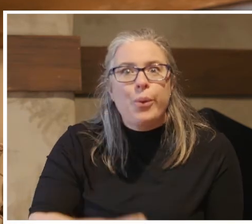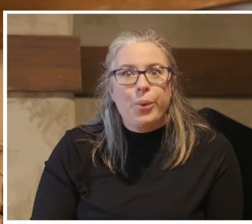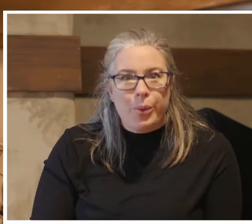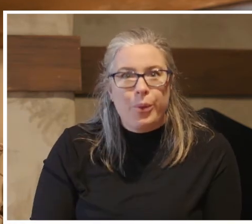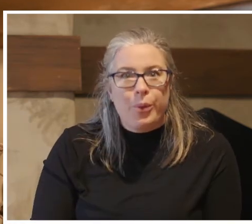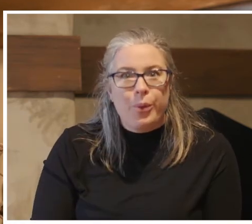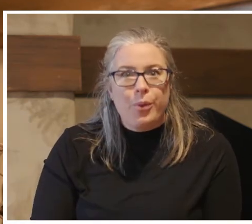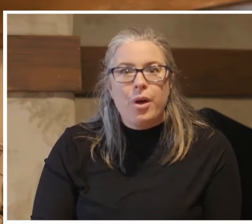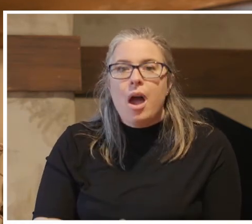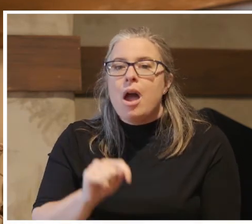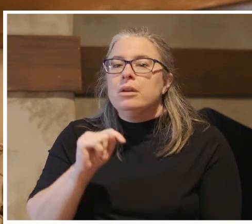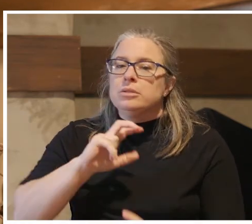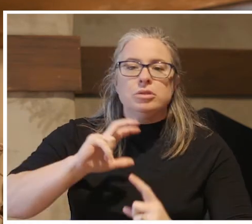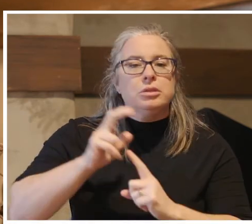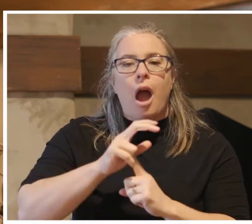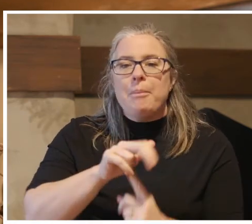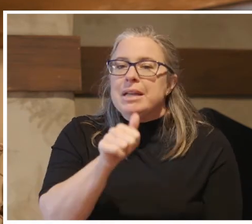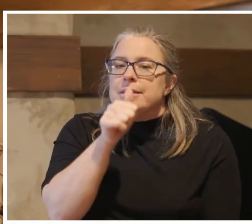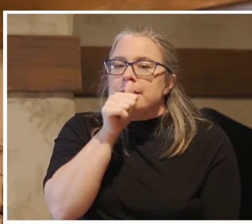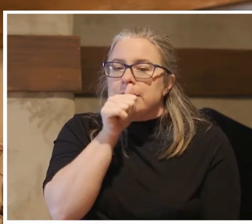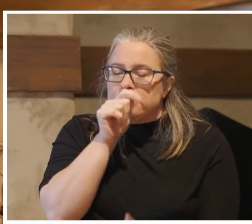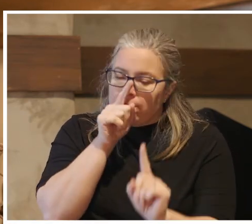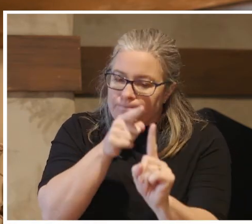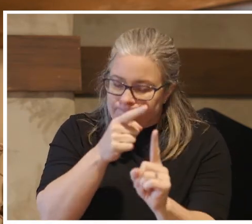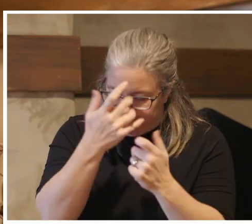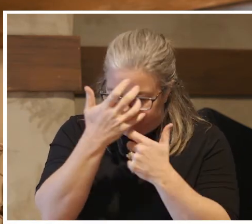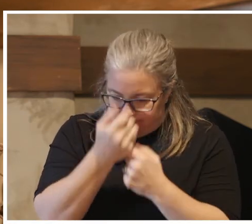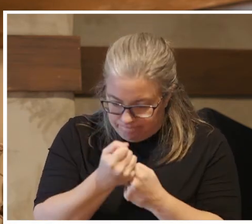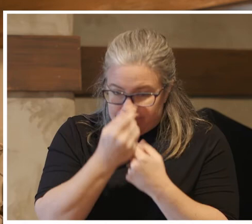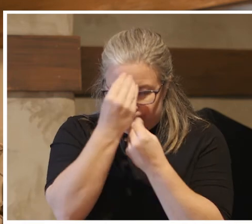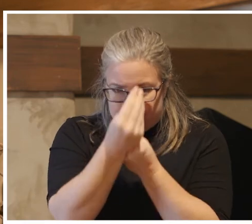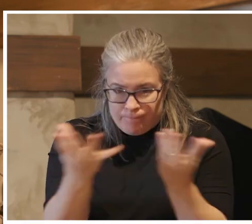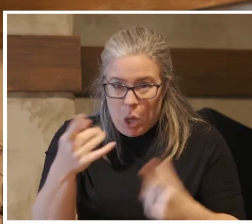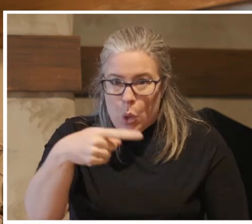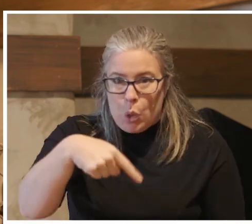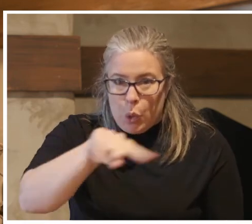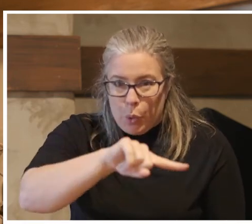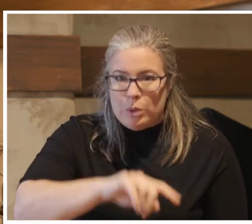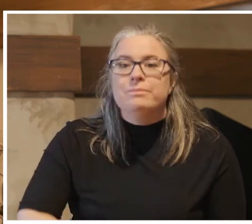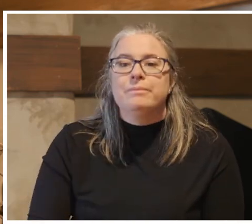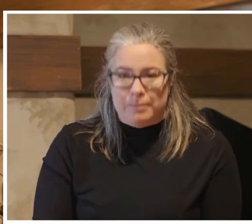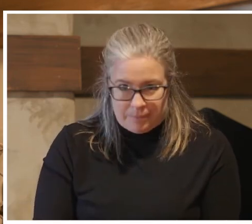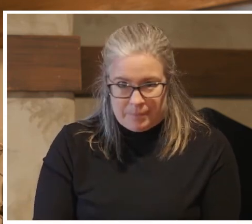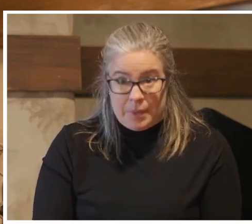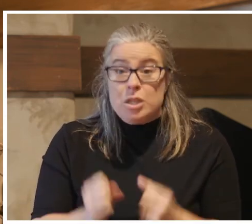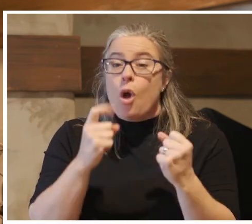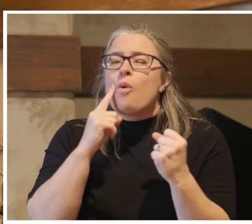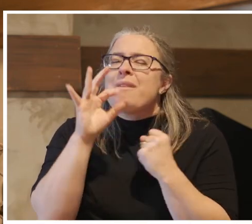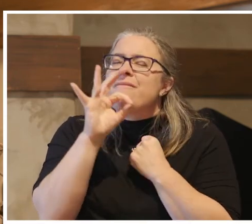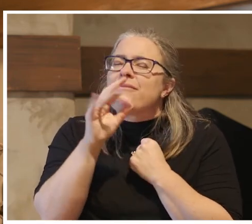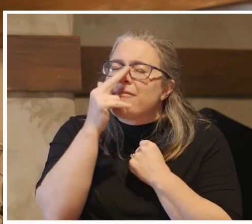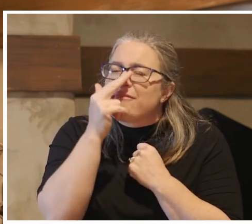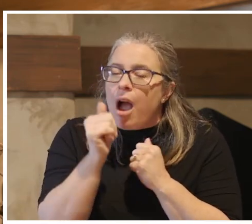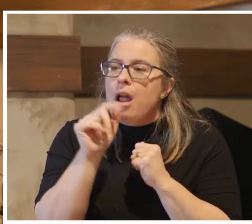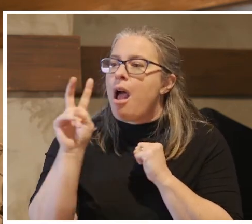A top secret mission that I have entrusted with all of you. So it'll be fun for you to go around the zoo